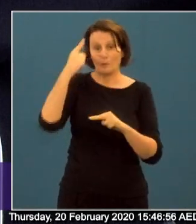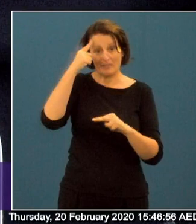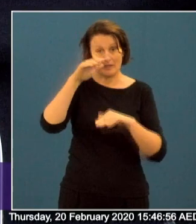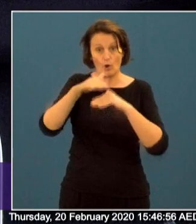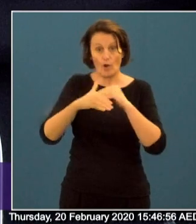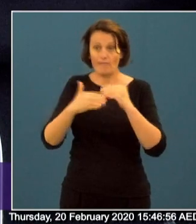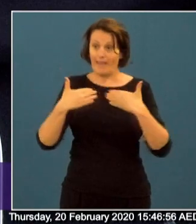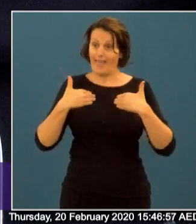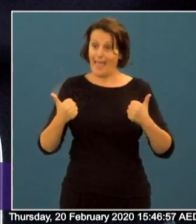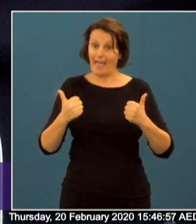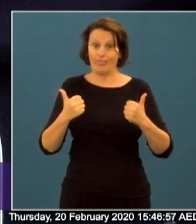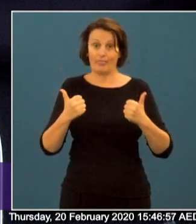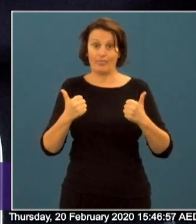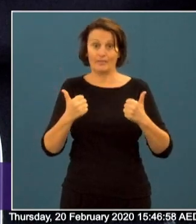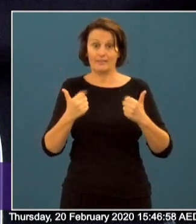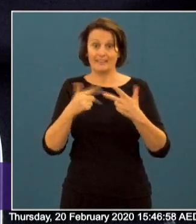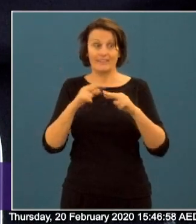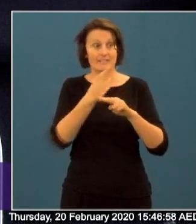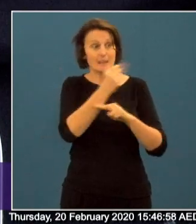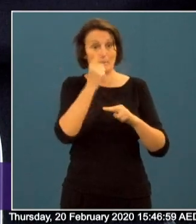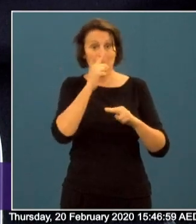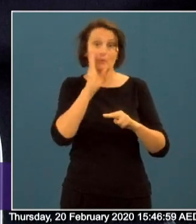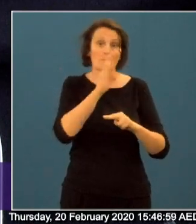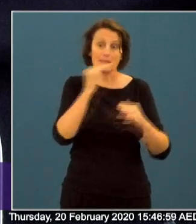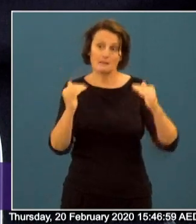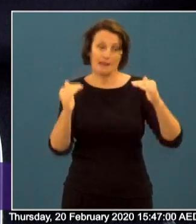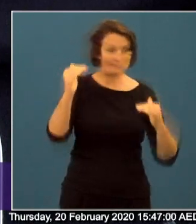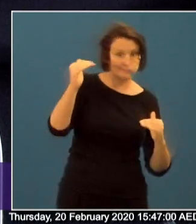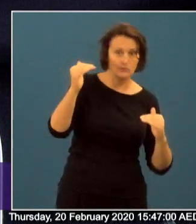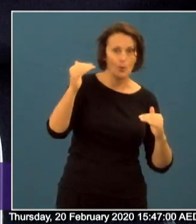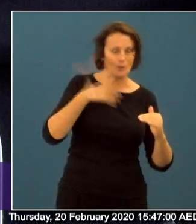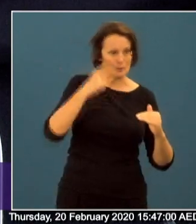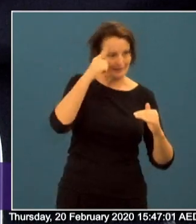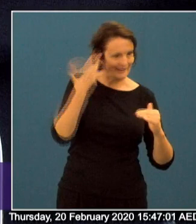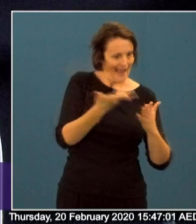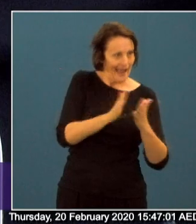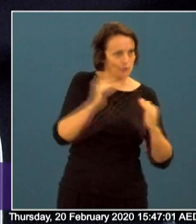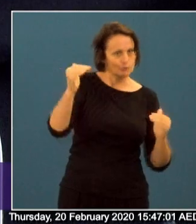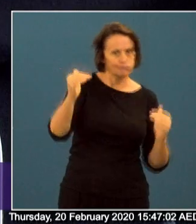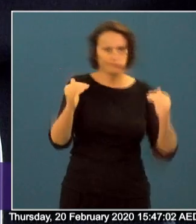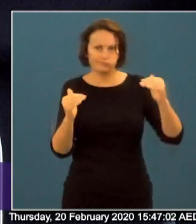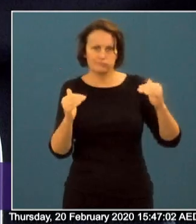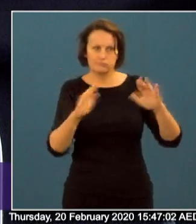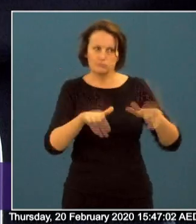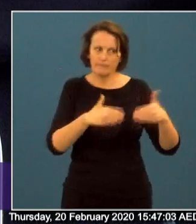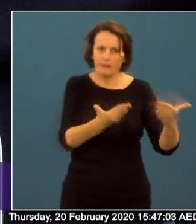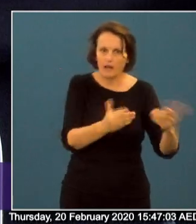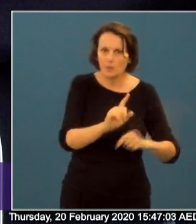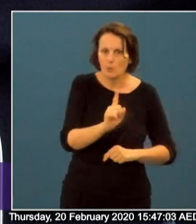That where there's pricing for experiences in health care, such as those influenced by